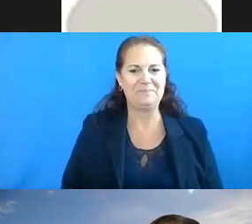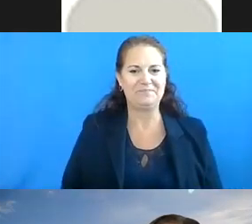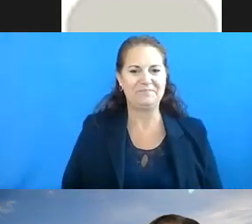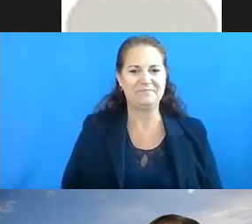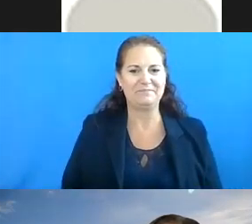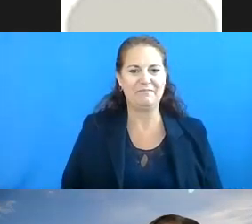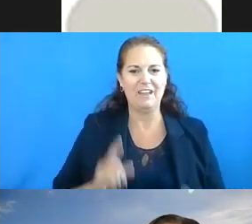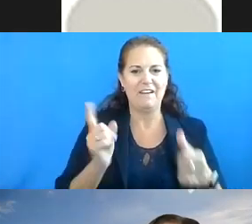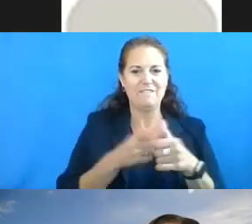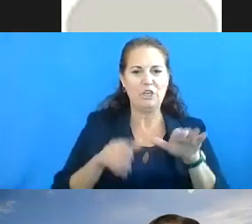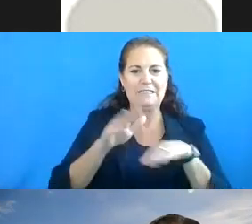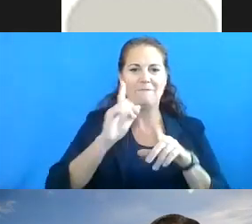First steps for applying for funding.